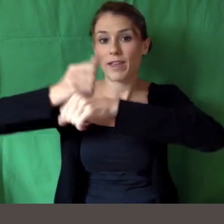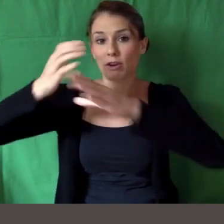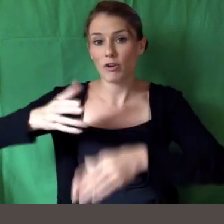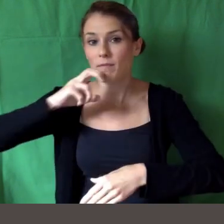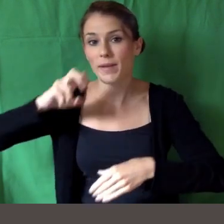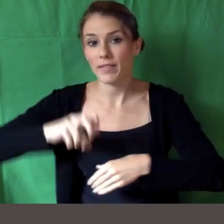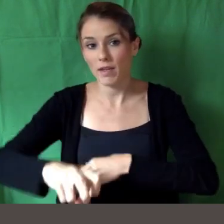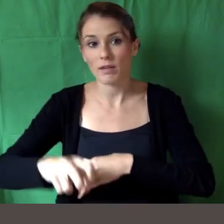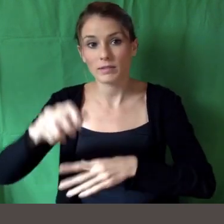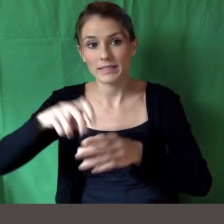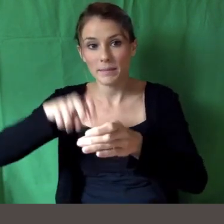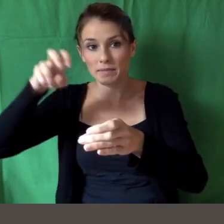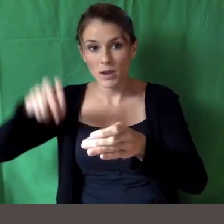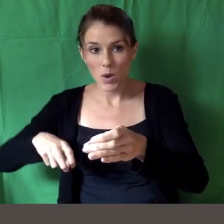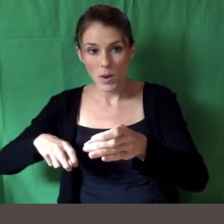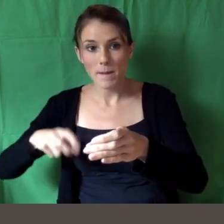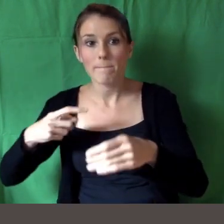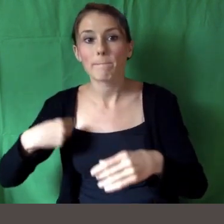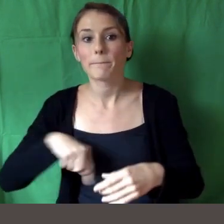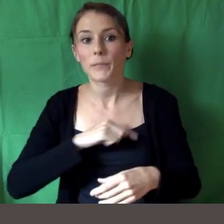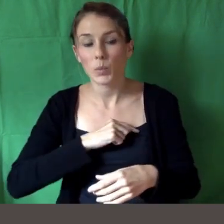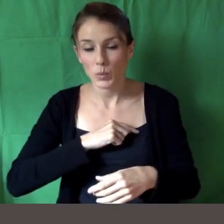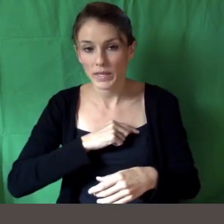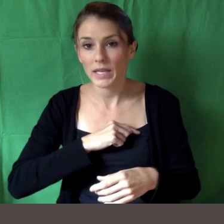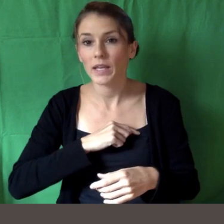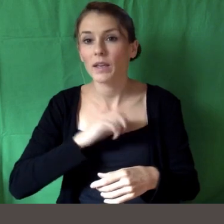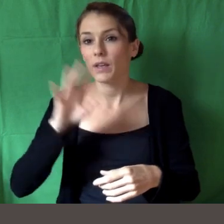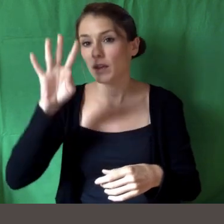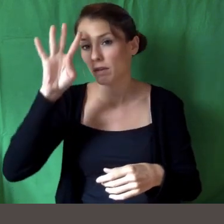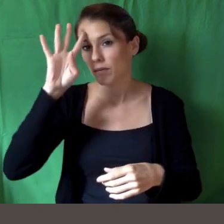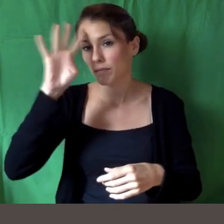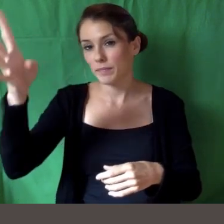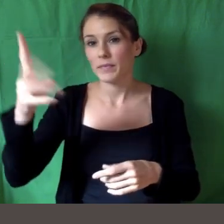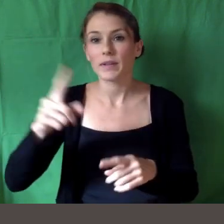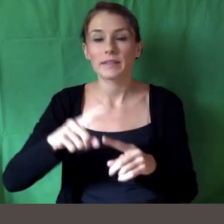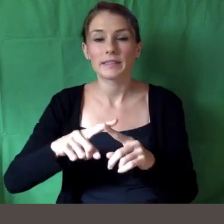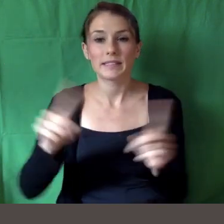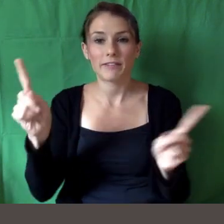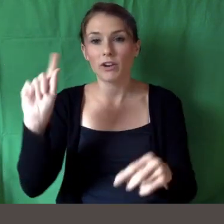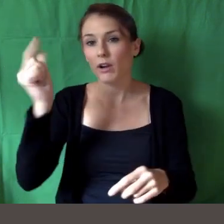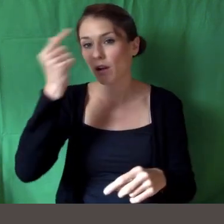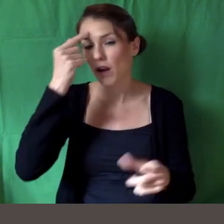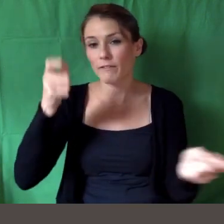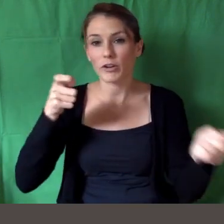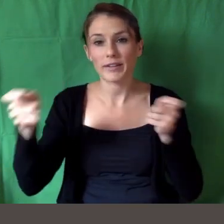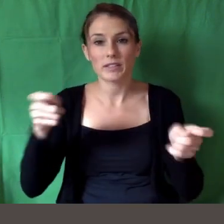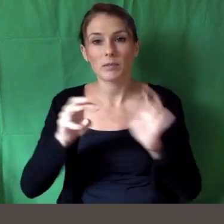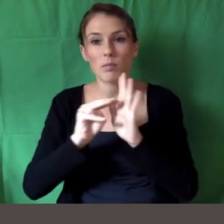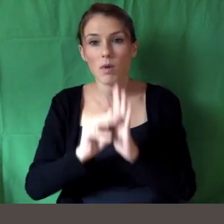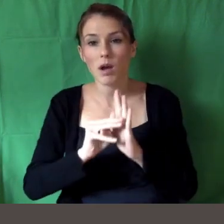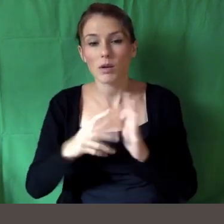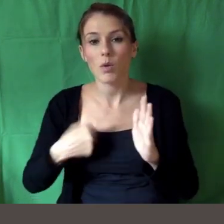BDFL, we came up with a different governance model, we have to propose what kind of governance